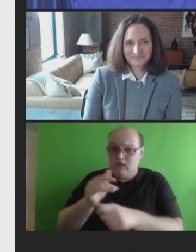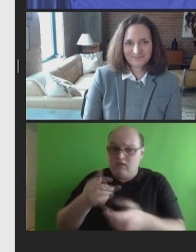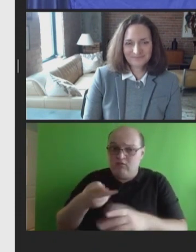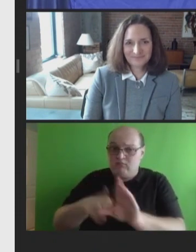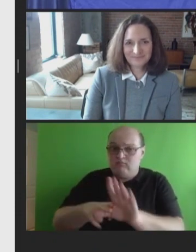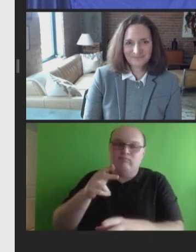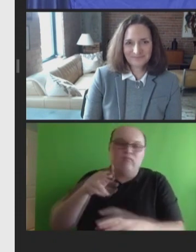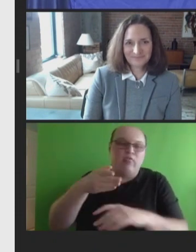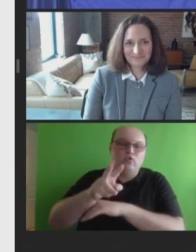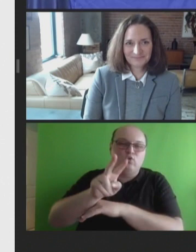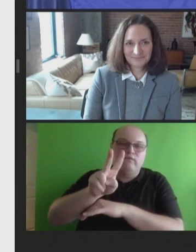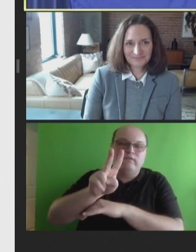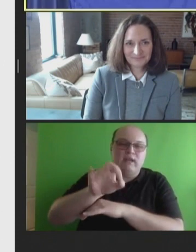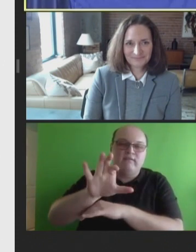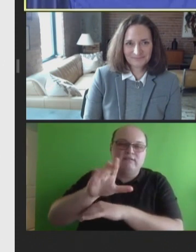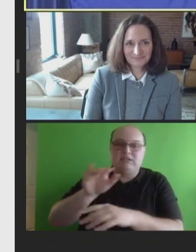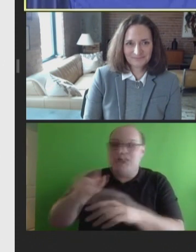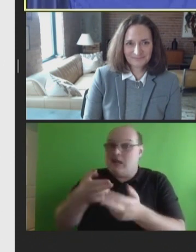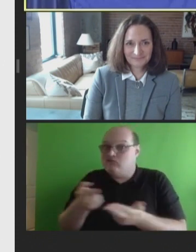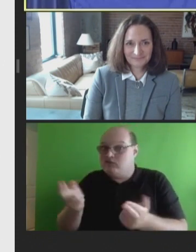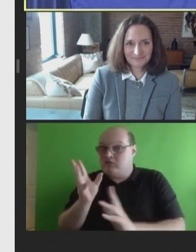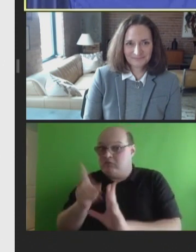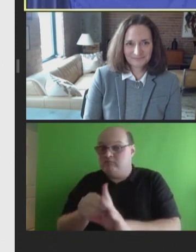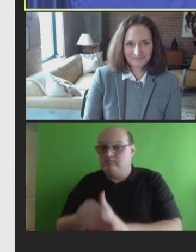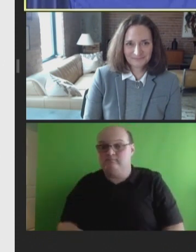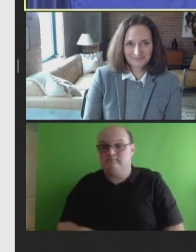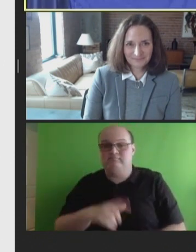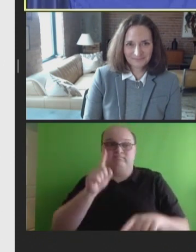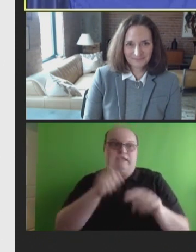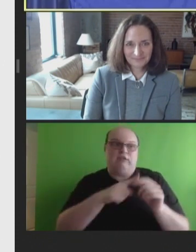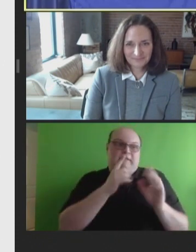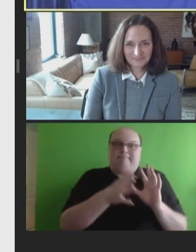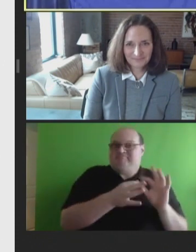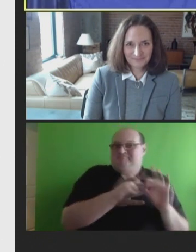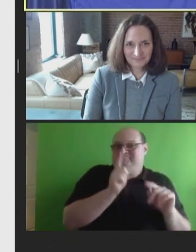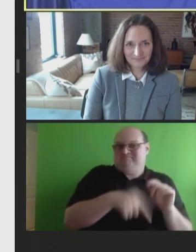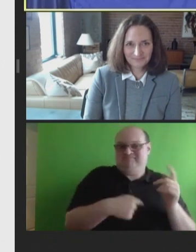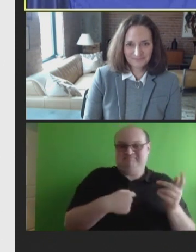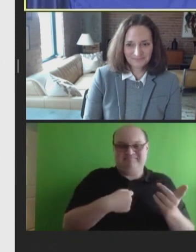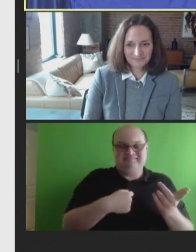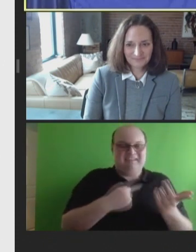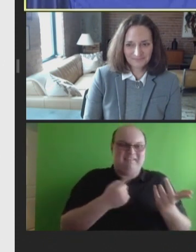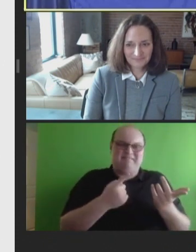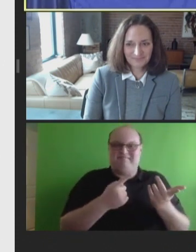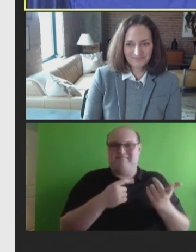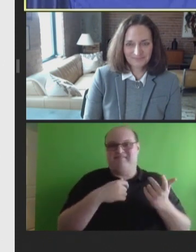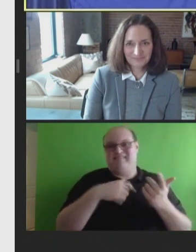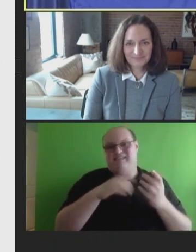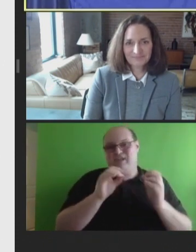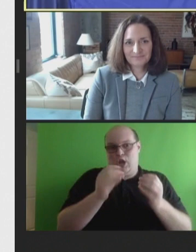Georgina Peacock: I don't think I can speak to that at this moment because I -- we don't have the recommendation yet.